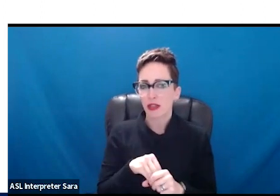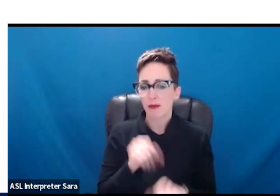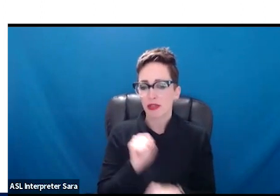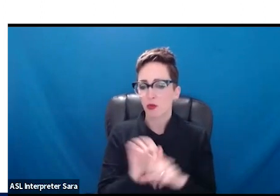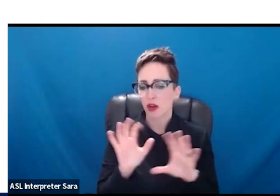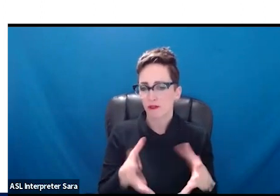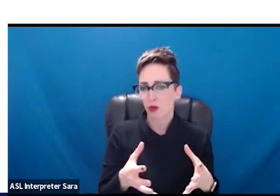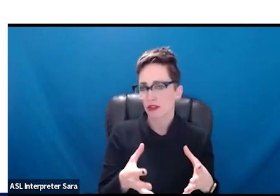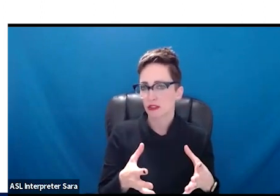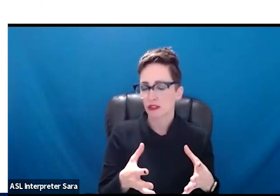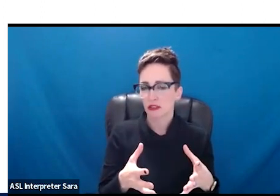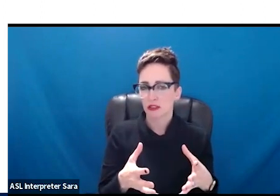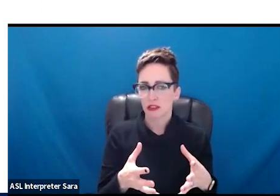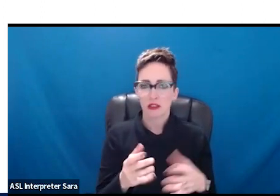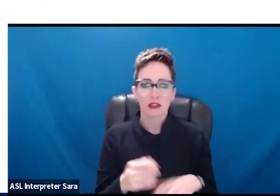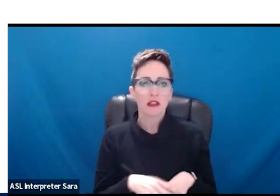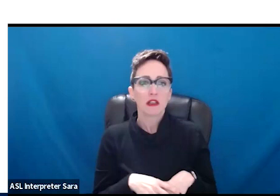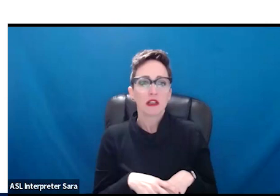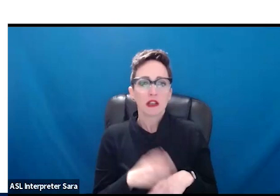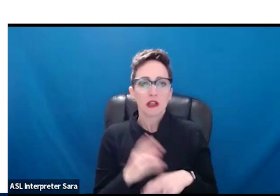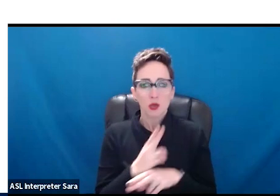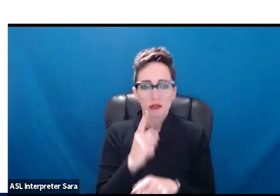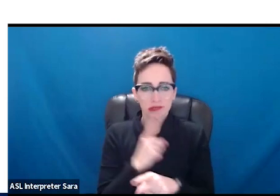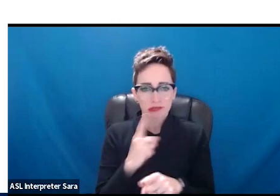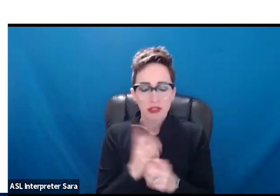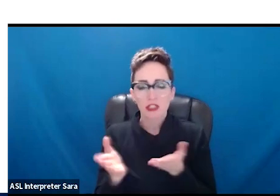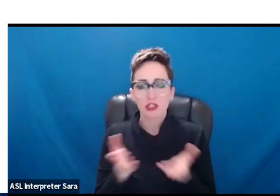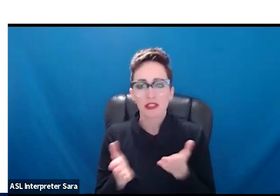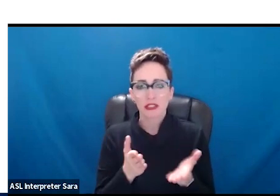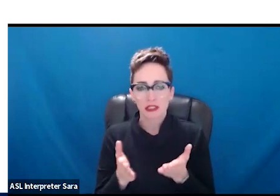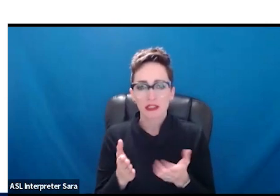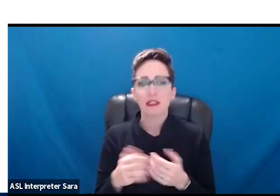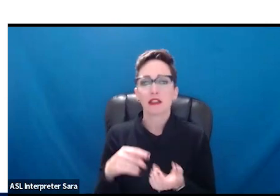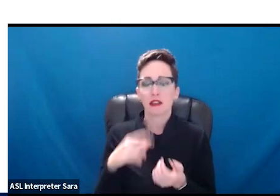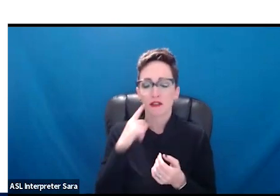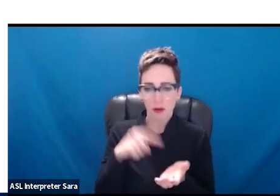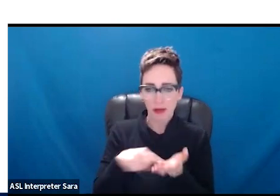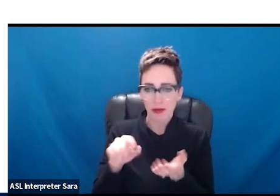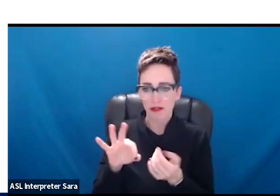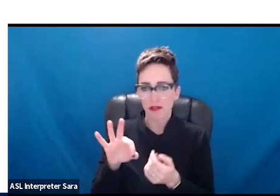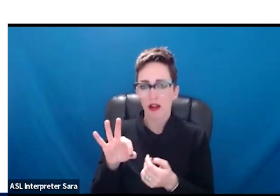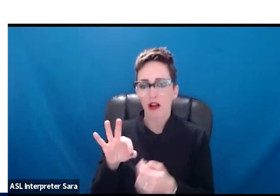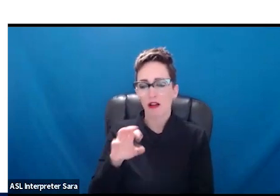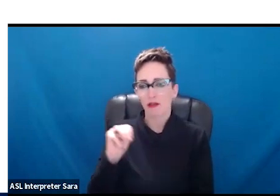and utilize the services through payment from Medicare, Medicaid and private payers.